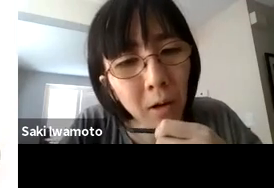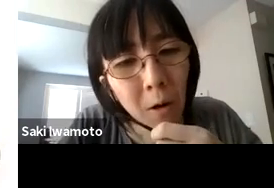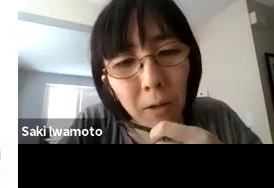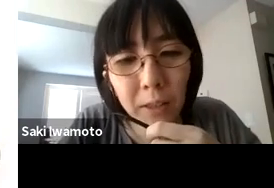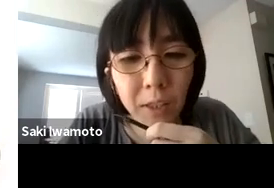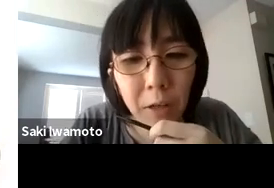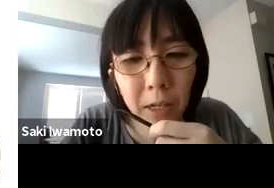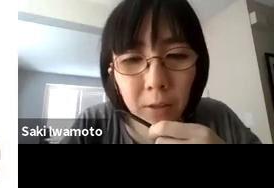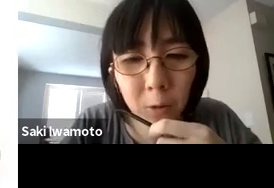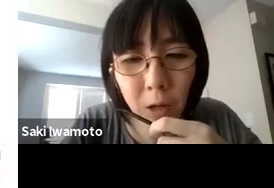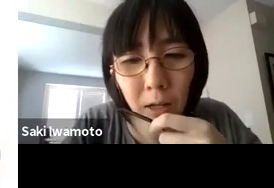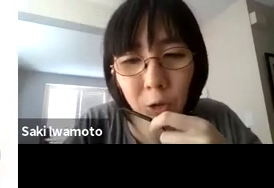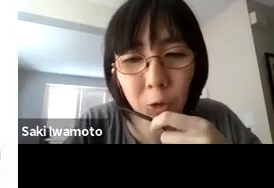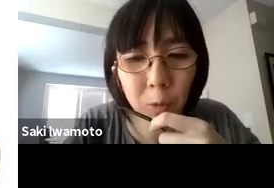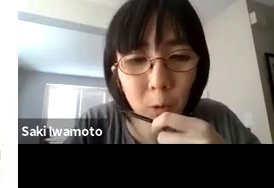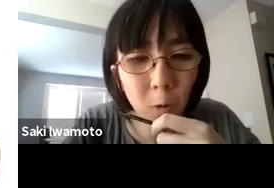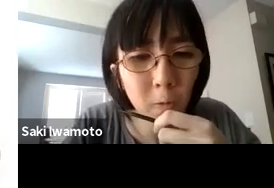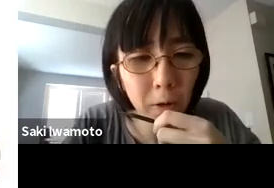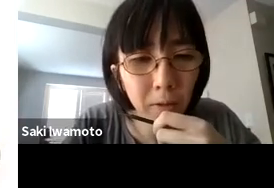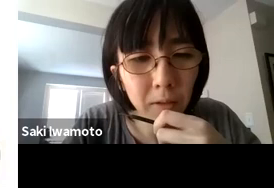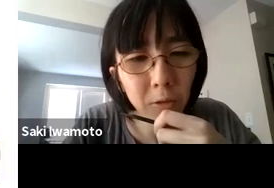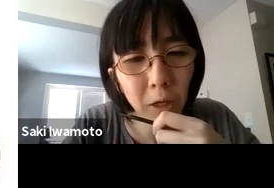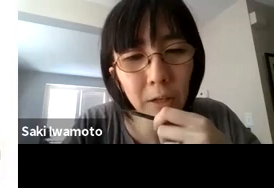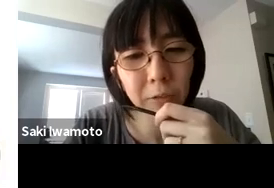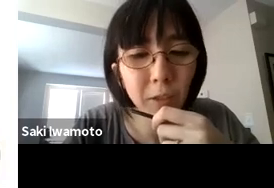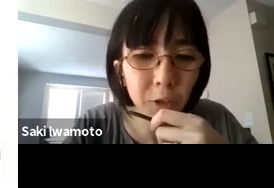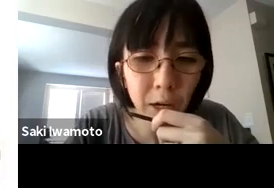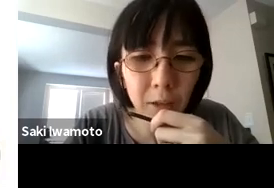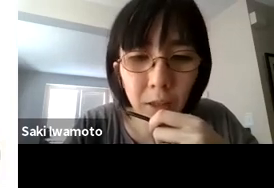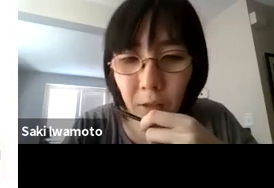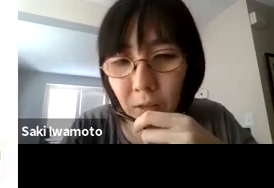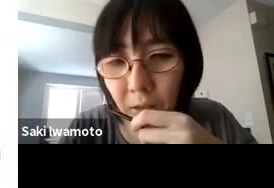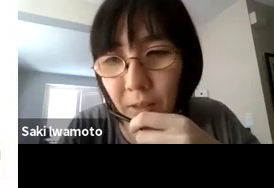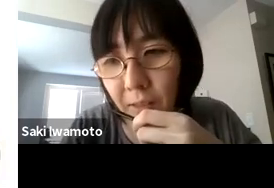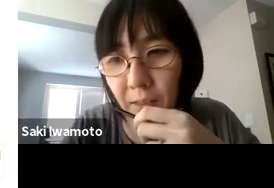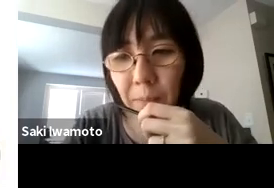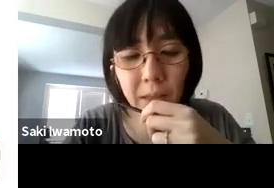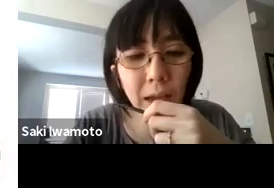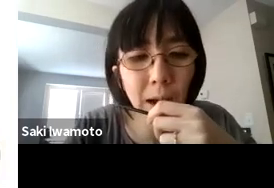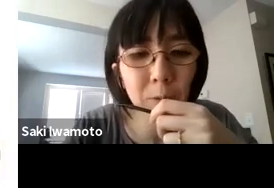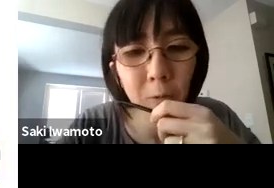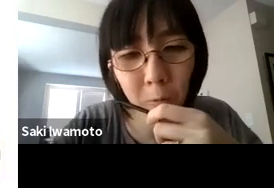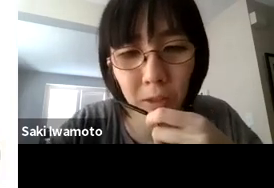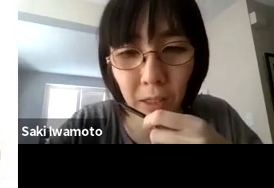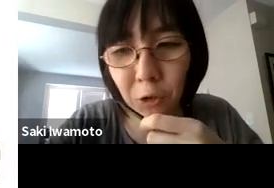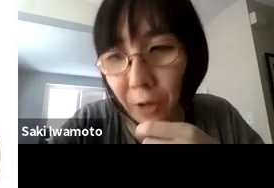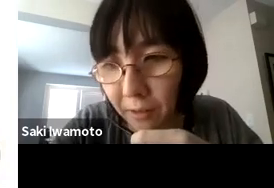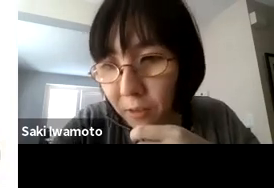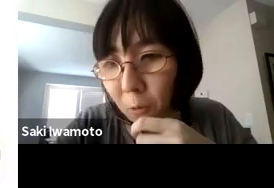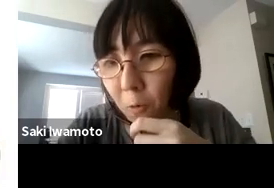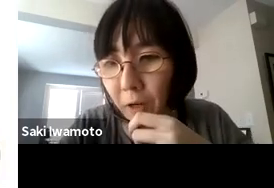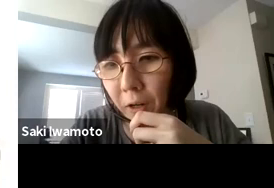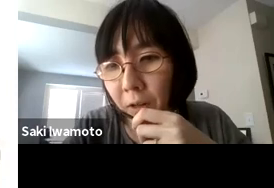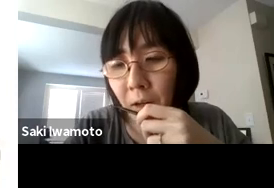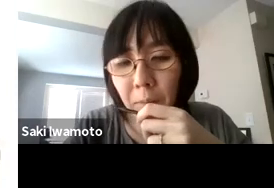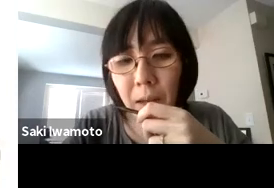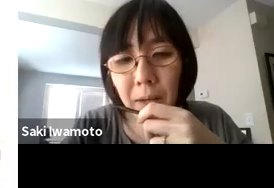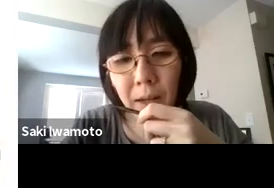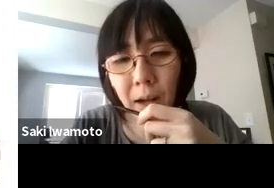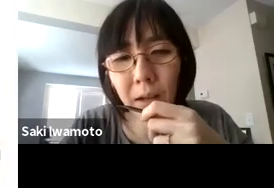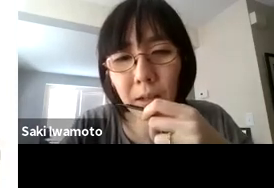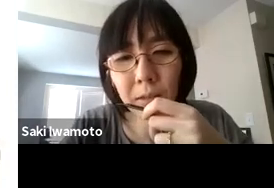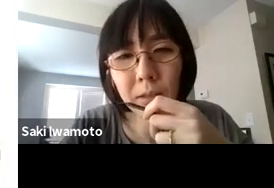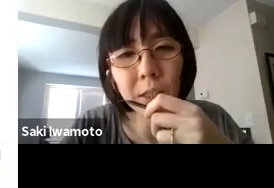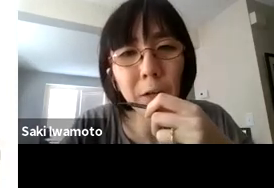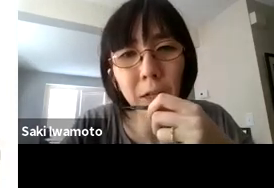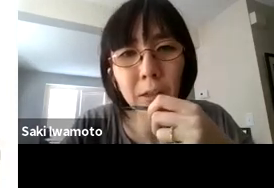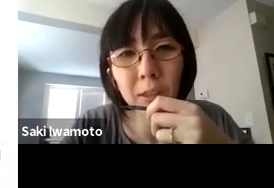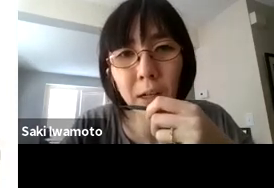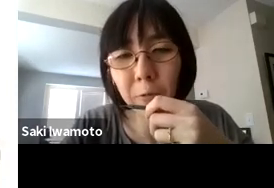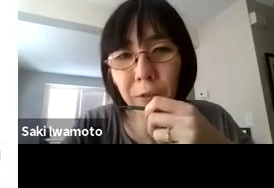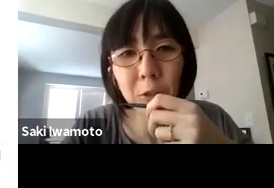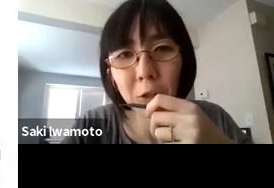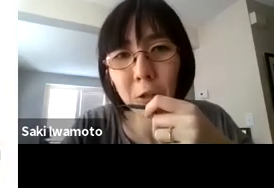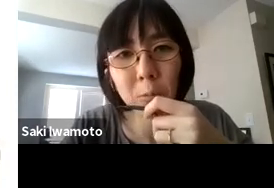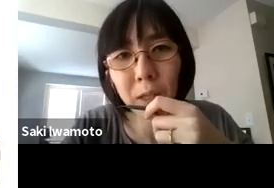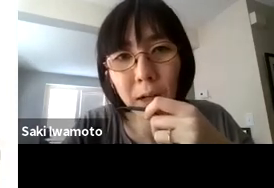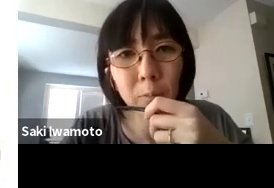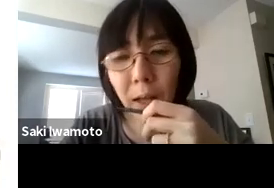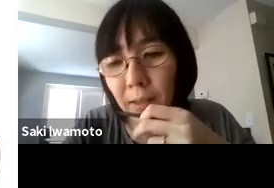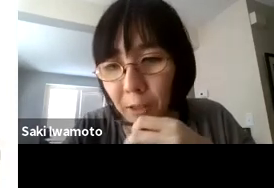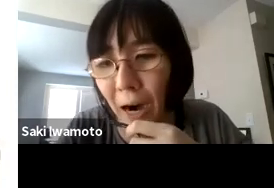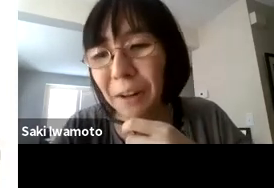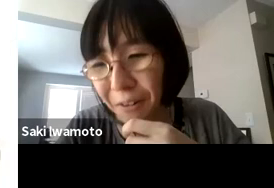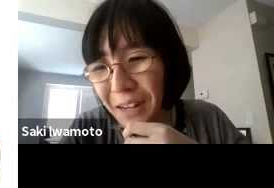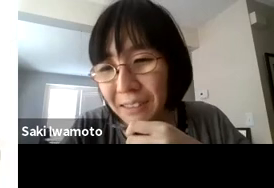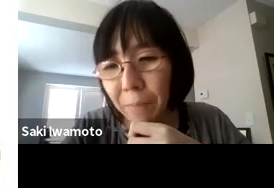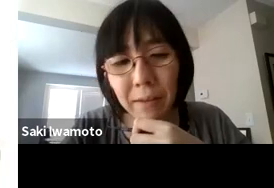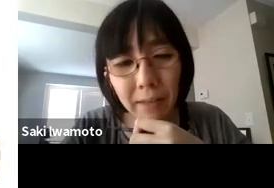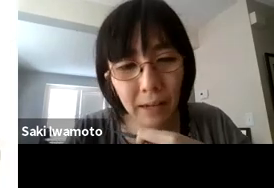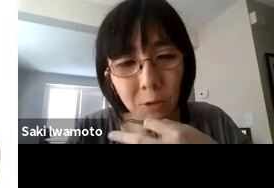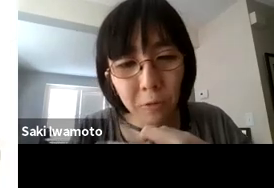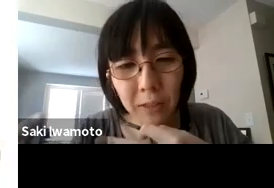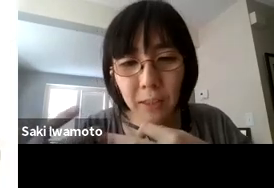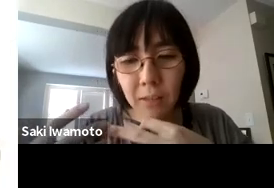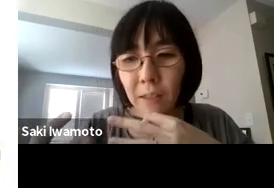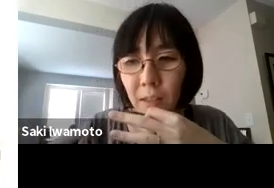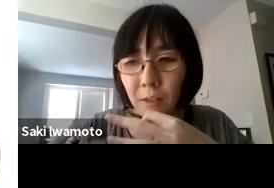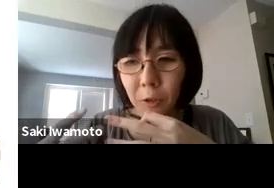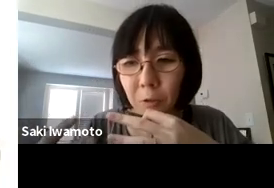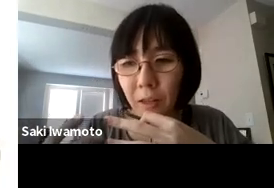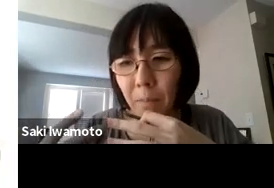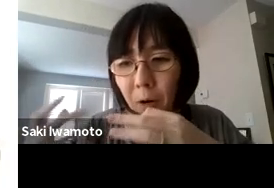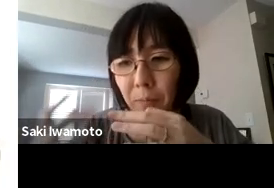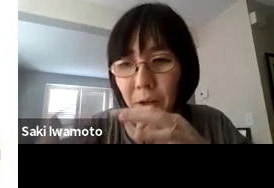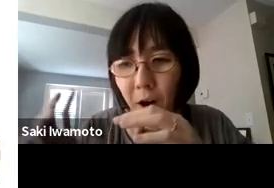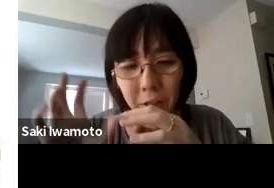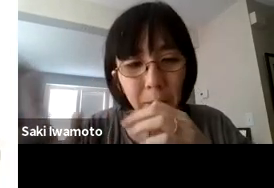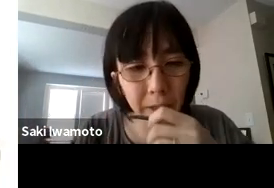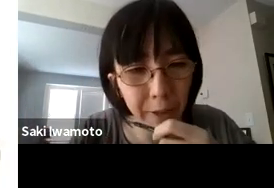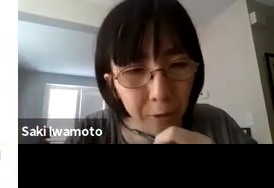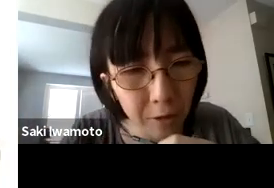Or, what does the child tend to choose most often, so if there's a truck that the same thing happened with like trains, or maybe that the child likes the feel of the plastic or something like that so really just kind of like start to think about beyond